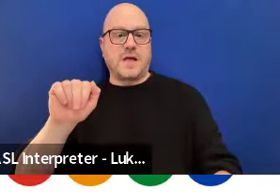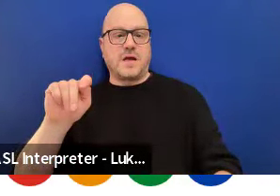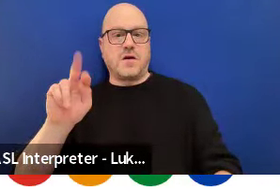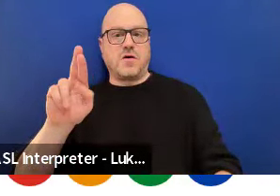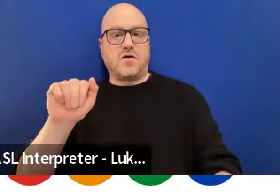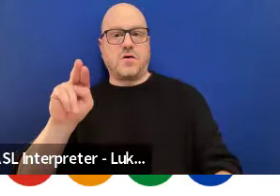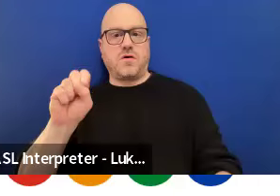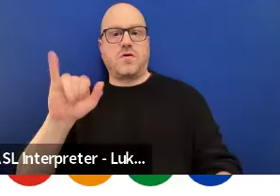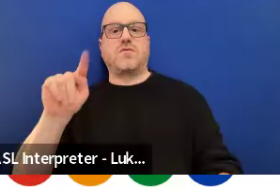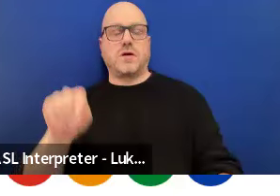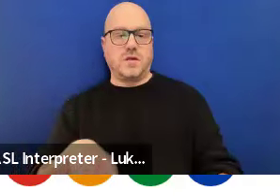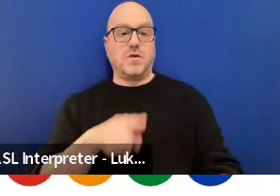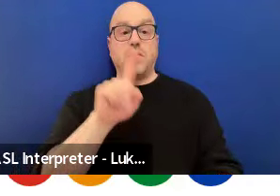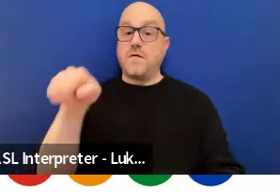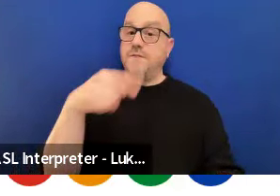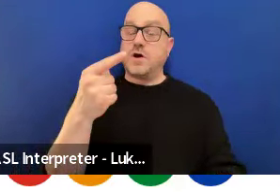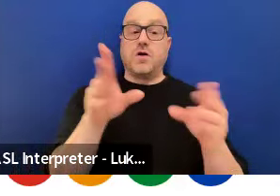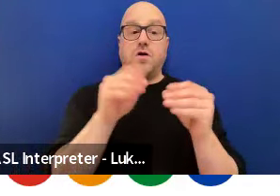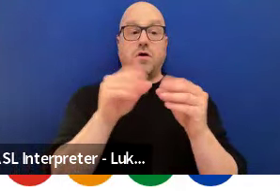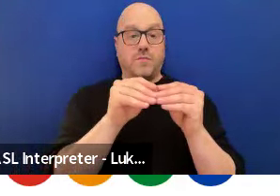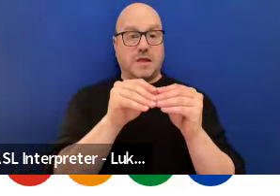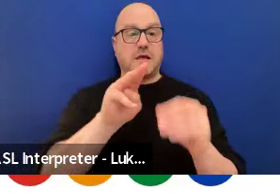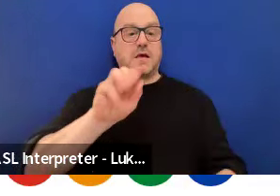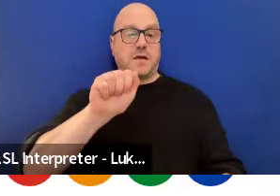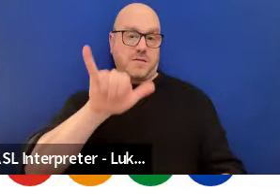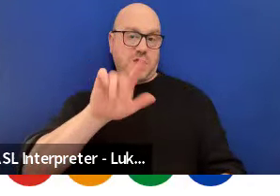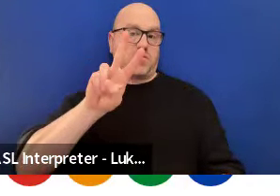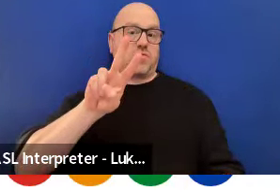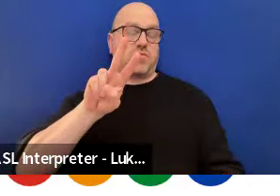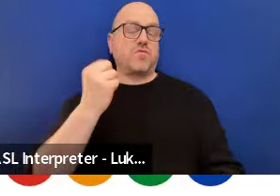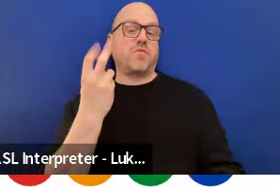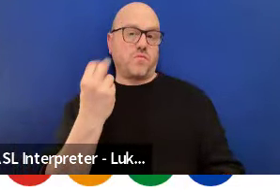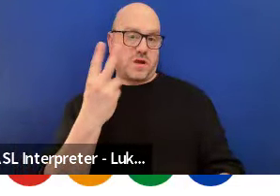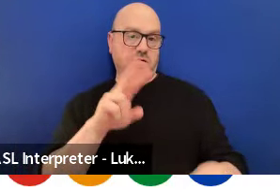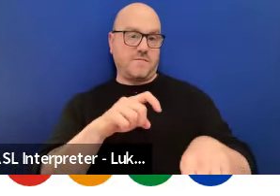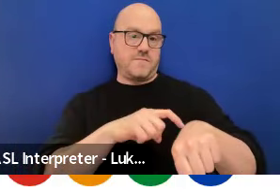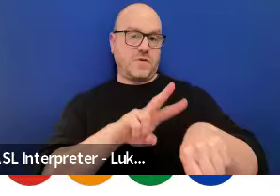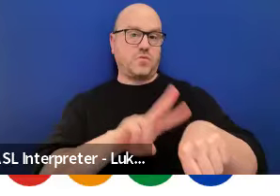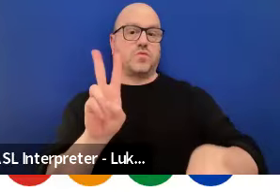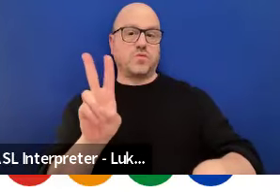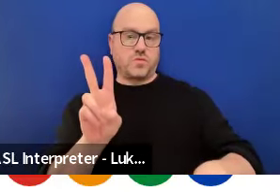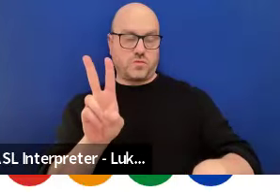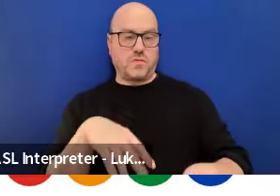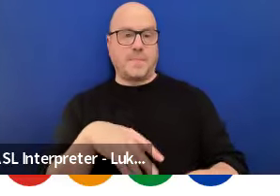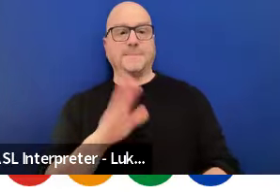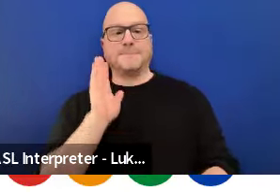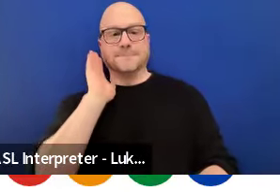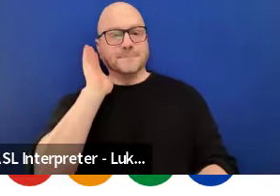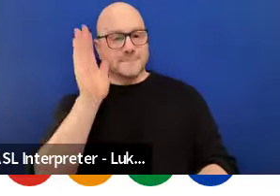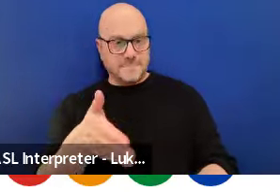ESSENTIALLY, EVERYTHING EXCEPT PARATRANSIT. AND THE FIRST ONE, UNDER THE NEW